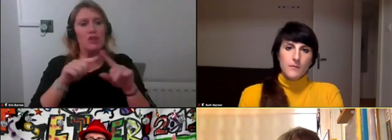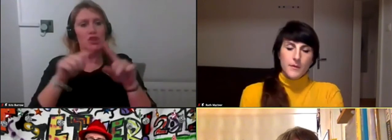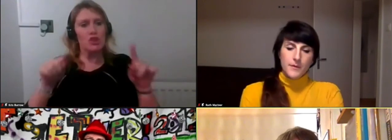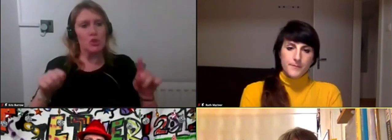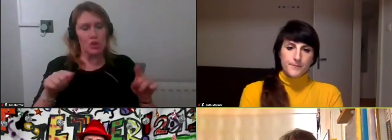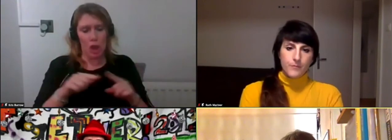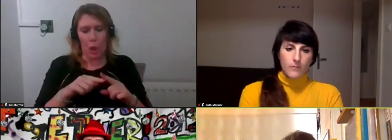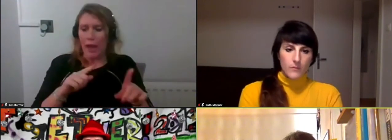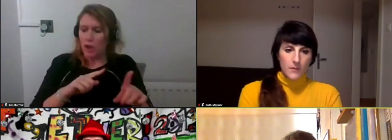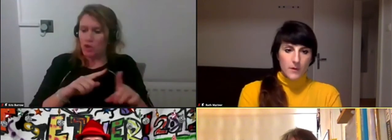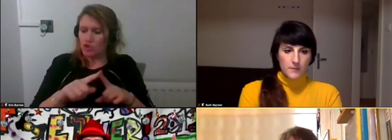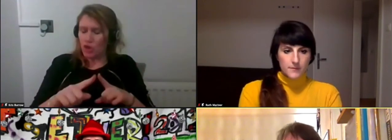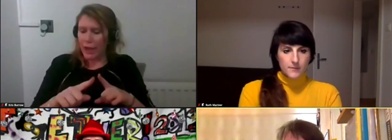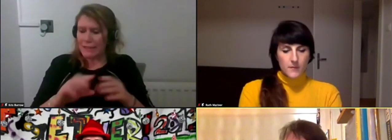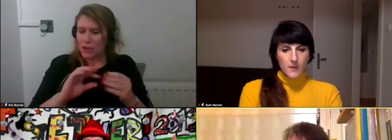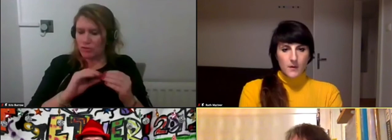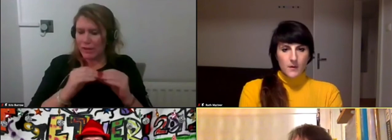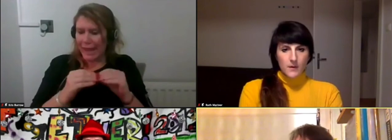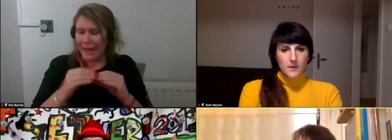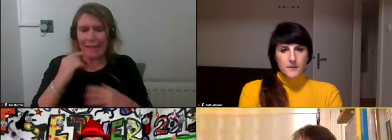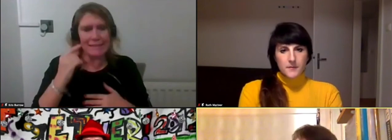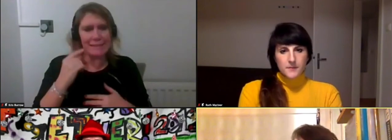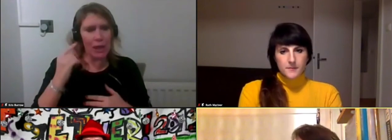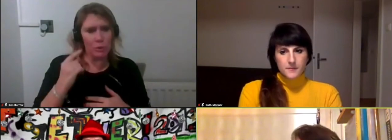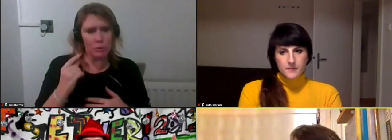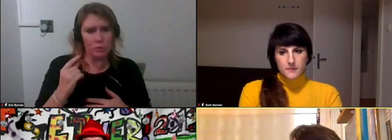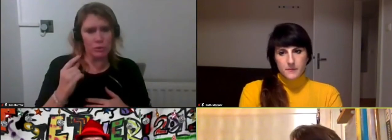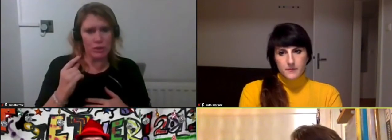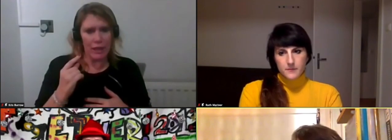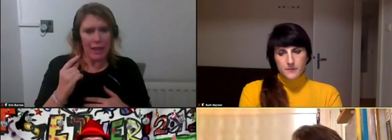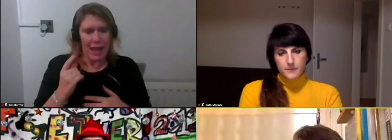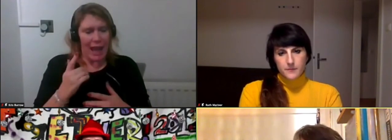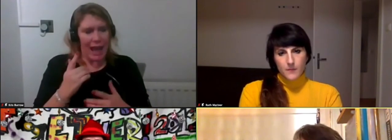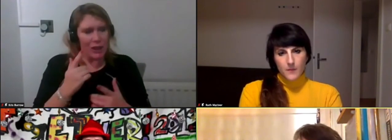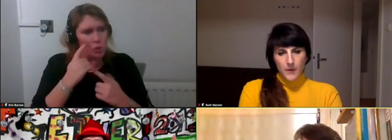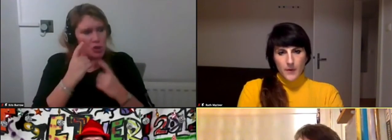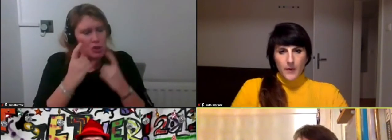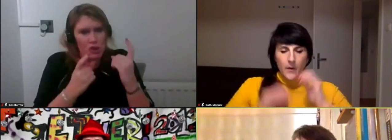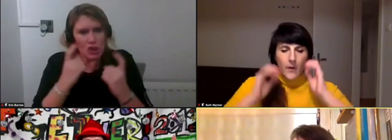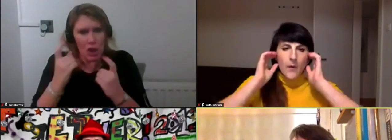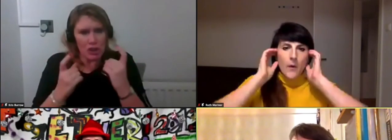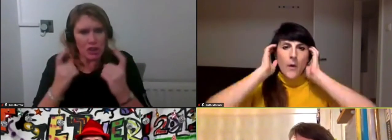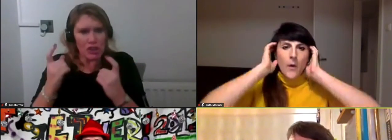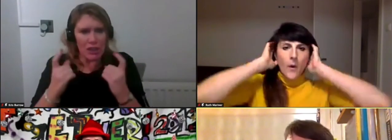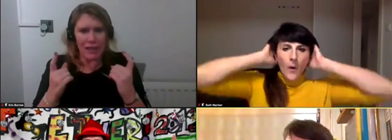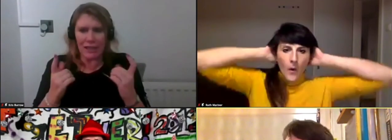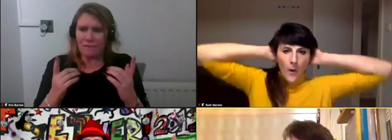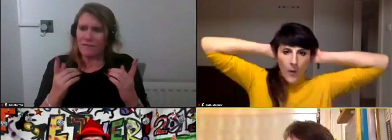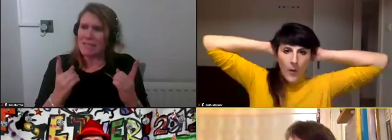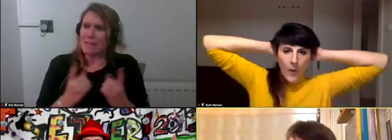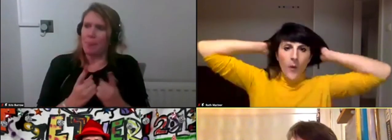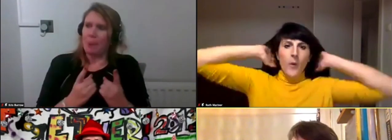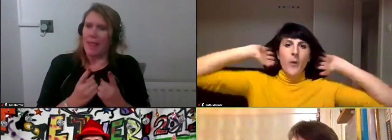trying to get the sound of something and you are searching for something and then, I'm just trying to think of a really good